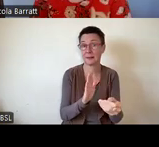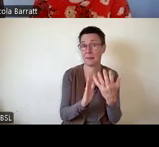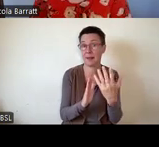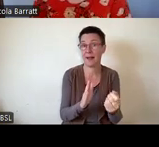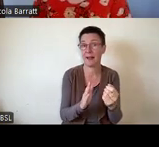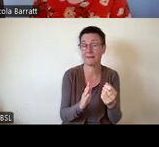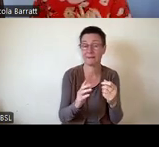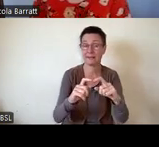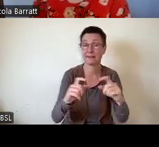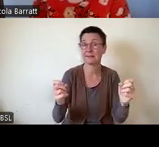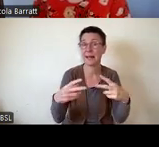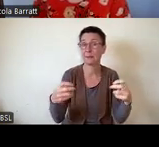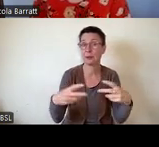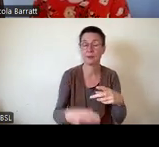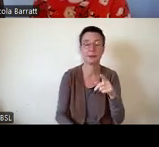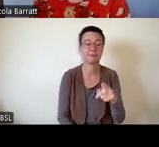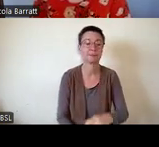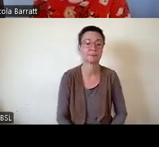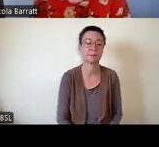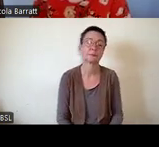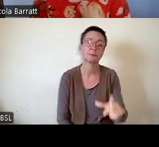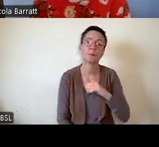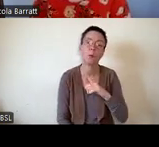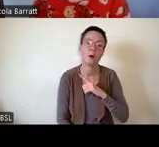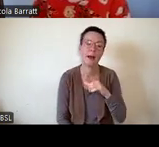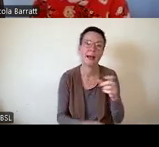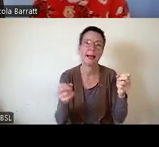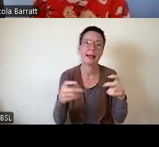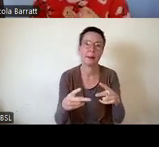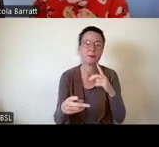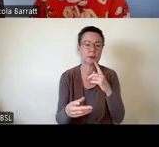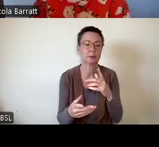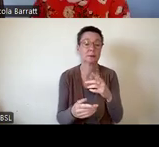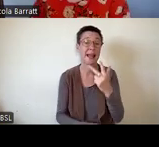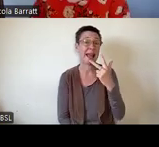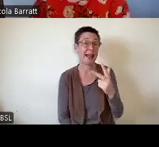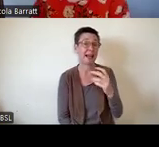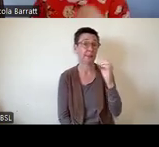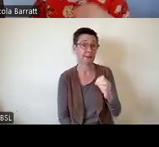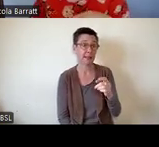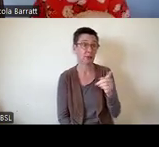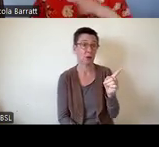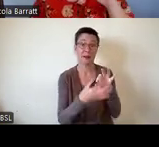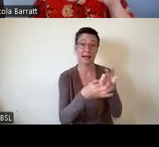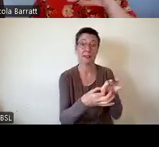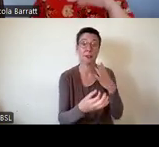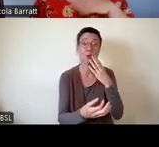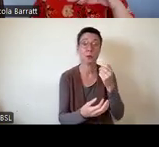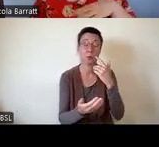The reason I say about captions is 80% of LinkedIn users scroll while on mute.